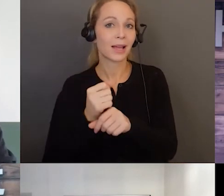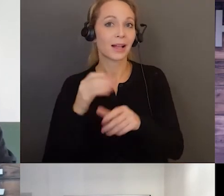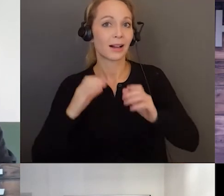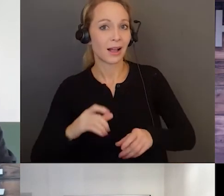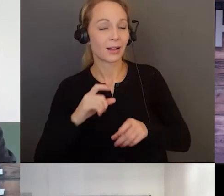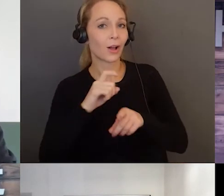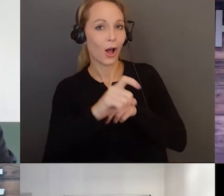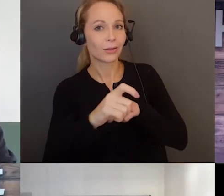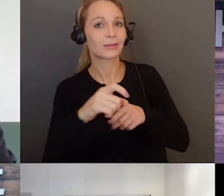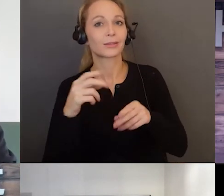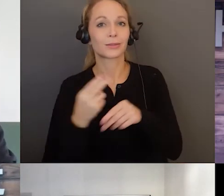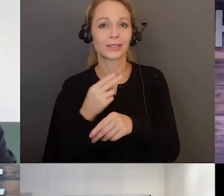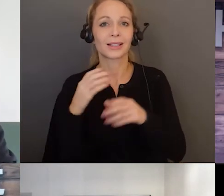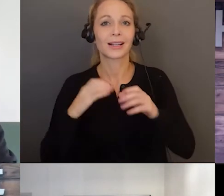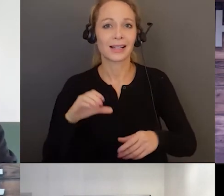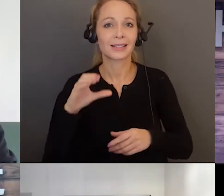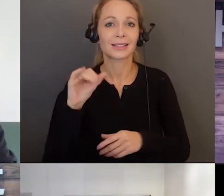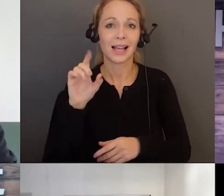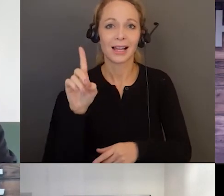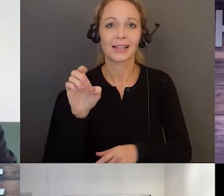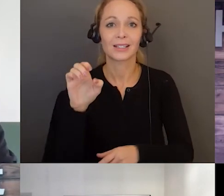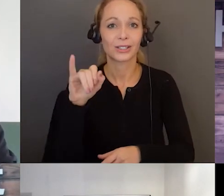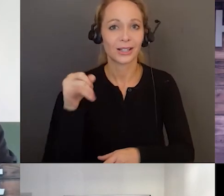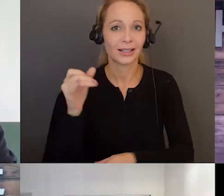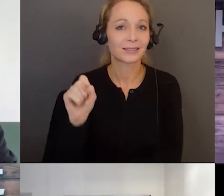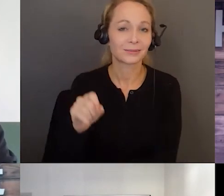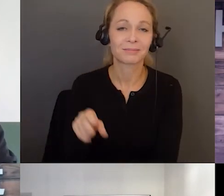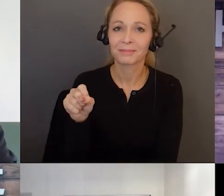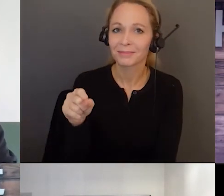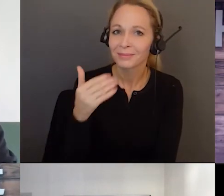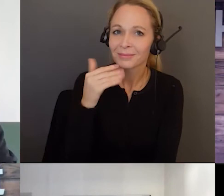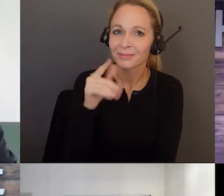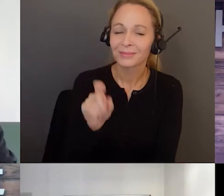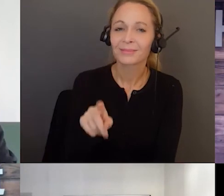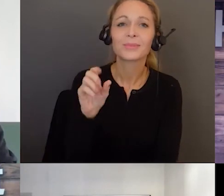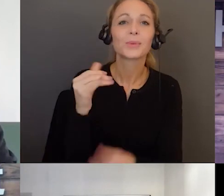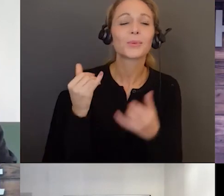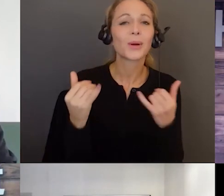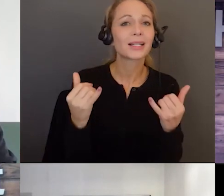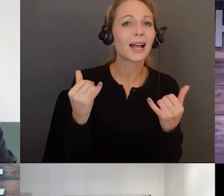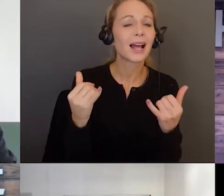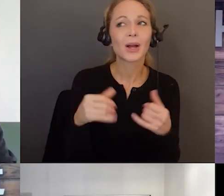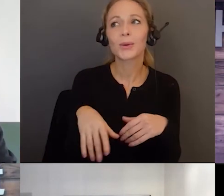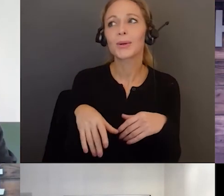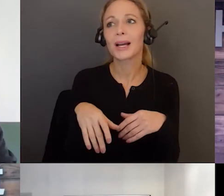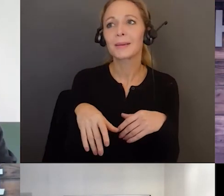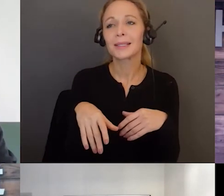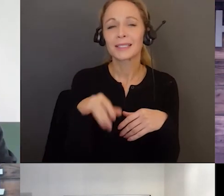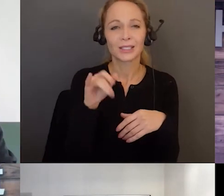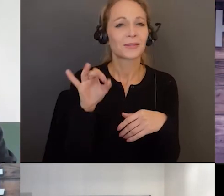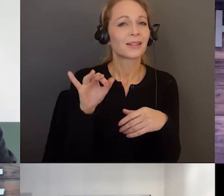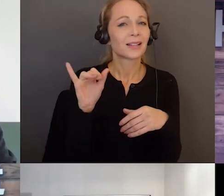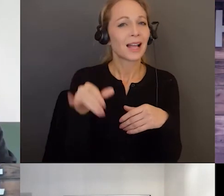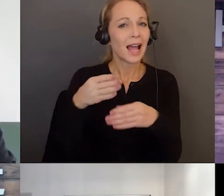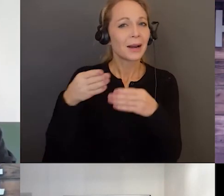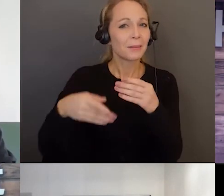SIDE JS? YEAH, GOOD QUESTION. SO RIGHT NOW, THE -- THERE IS AN END POINT AVAILABLE TO